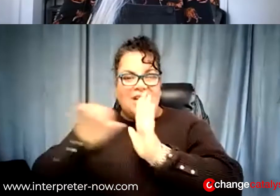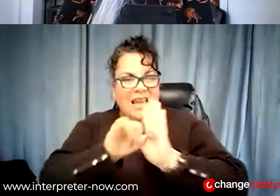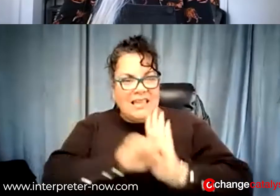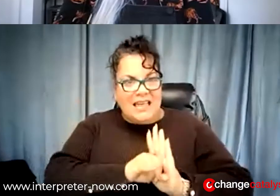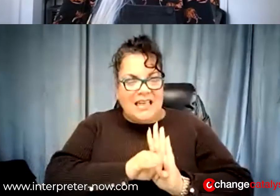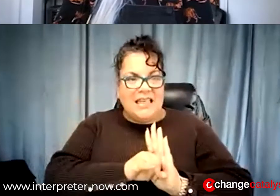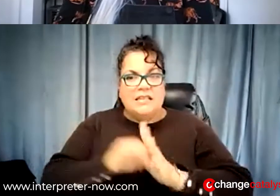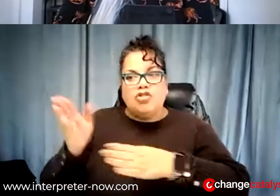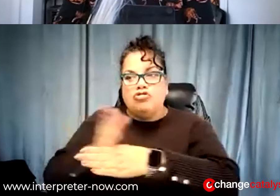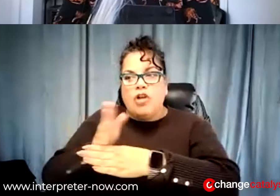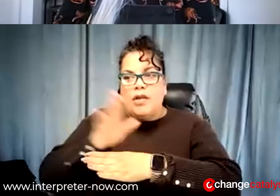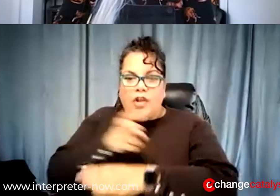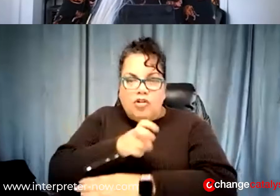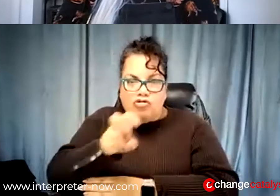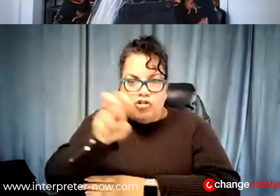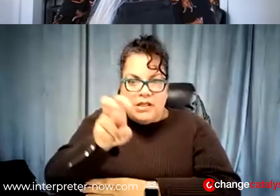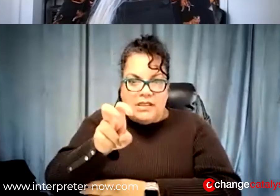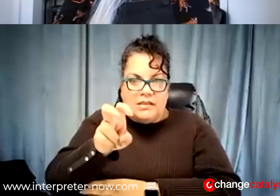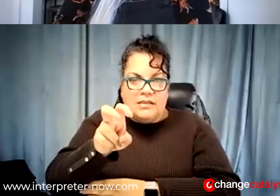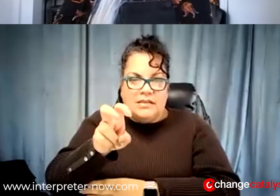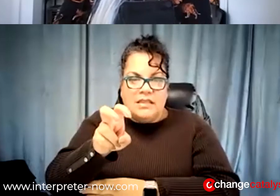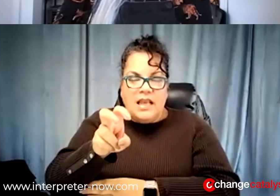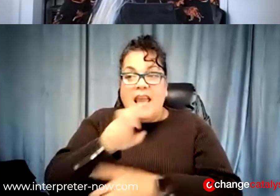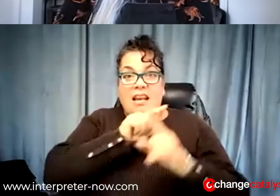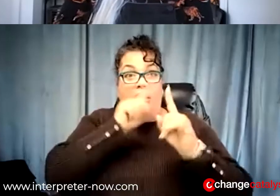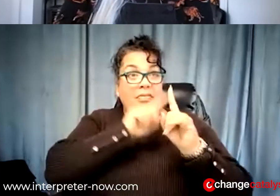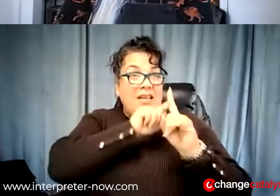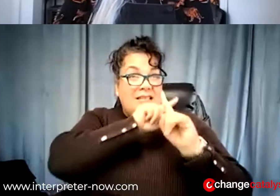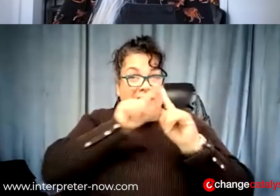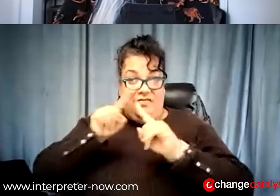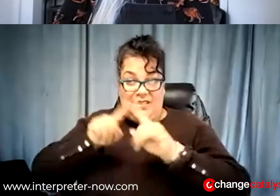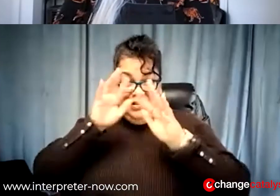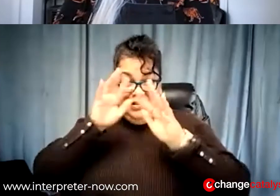the world are sharing their journeys, both the beauty and like all the differences and what we experienced, but there are so many commonalities, too.